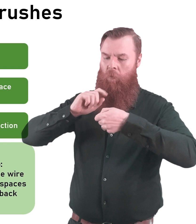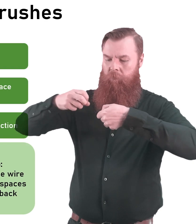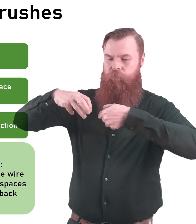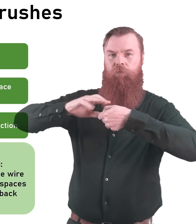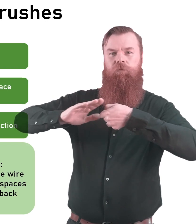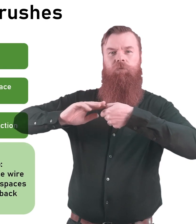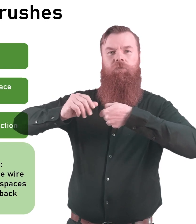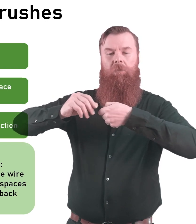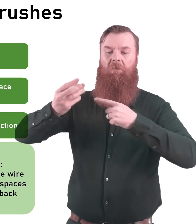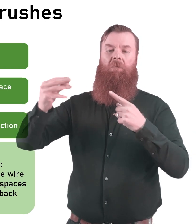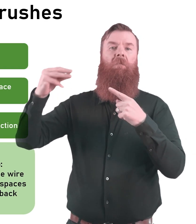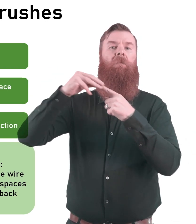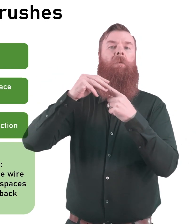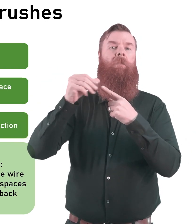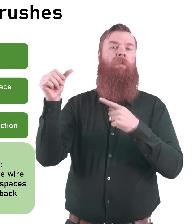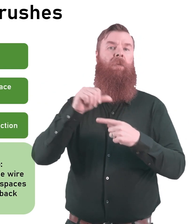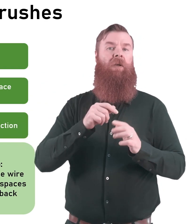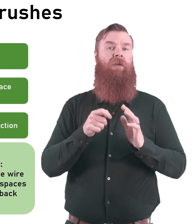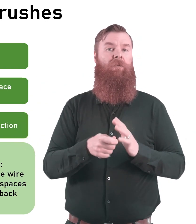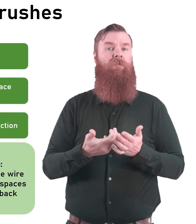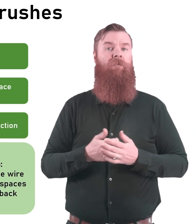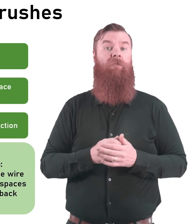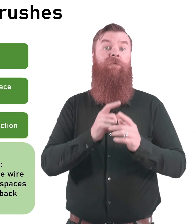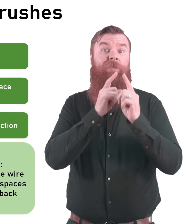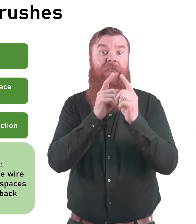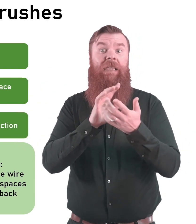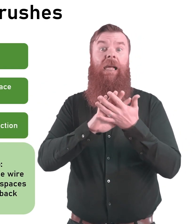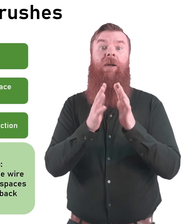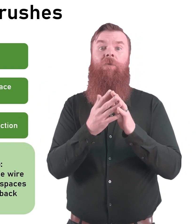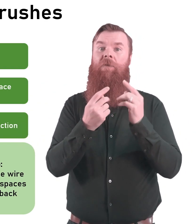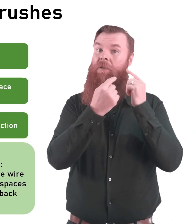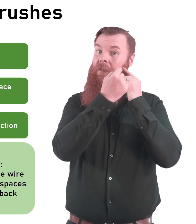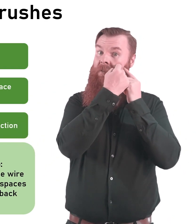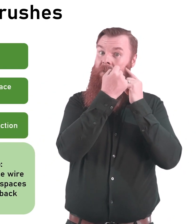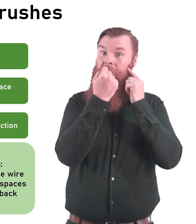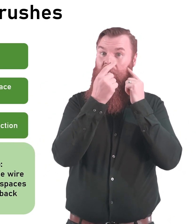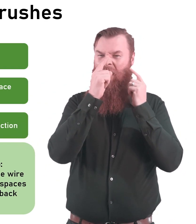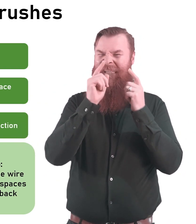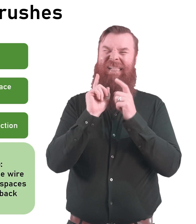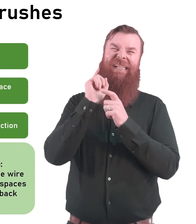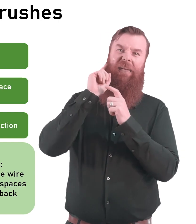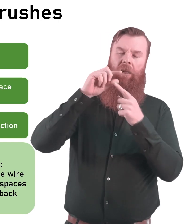A tip to reach in between the back teeth is to curve the wire to get better access.